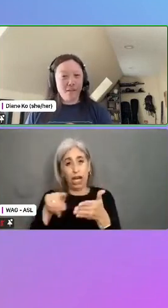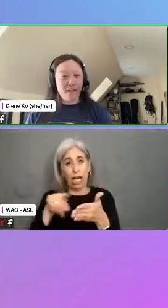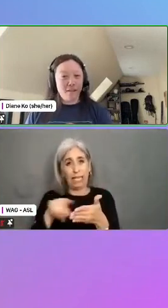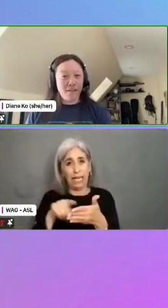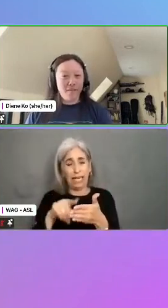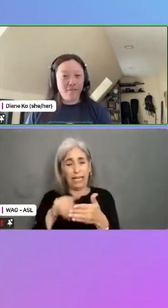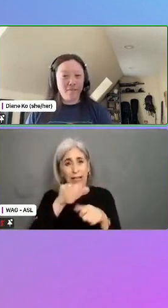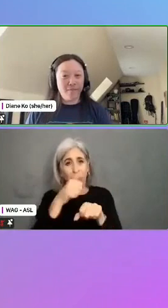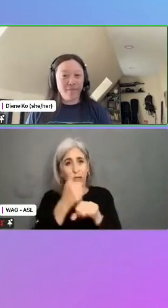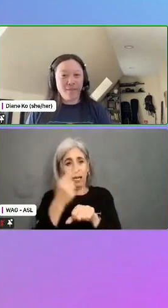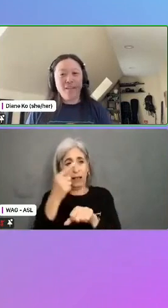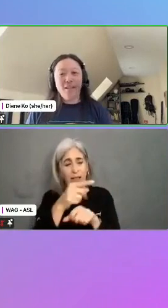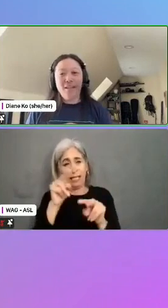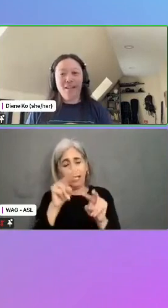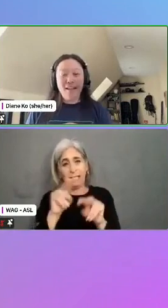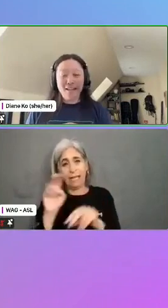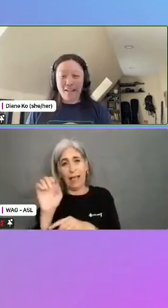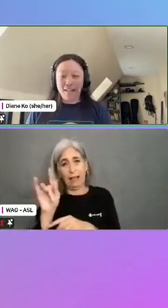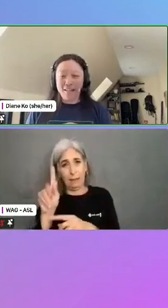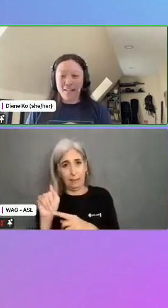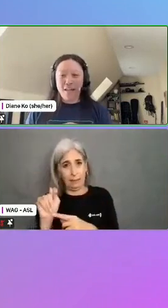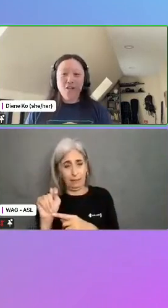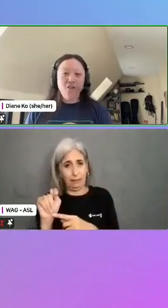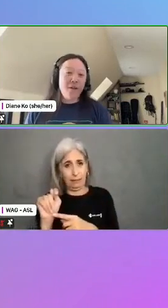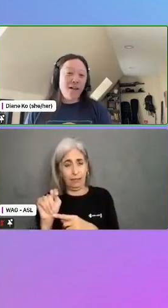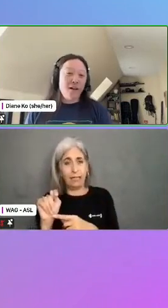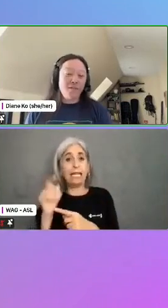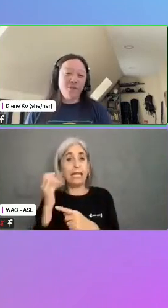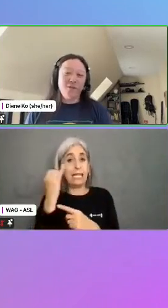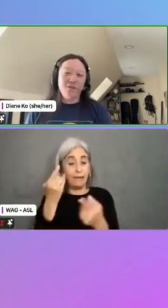set. In this code we have an H2 for the heading. What